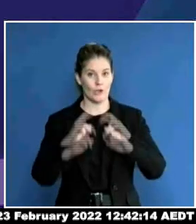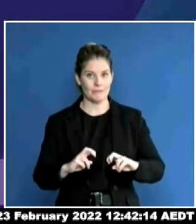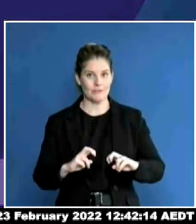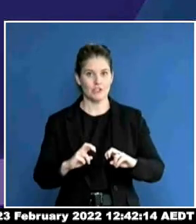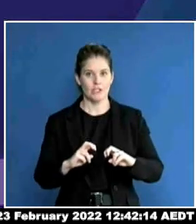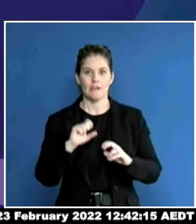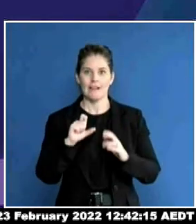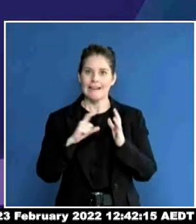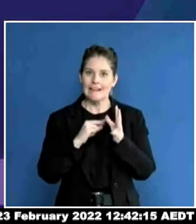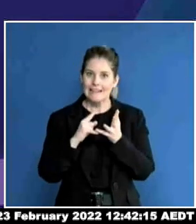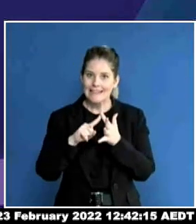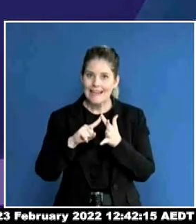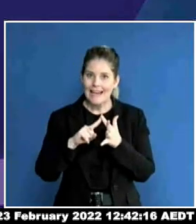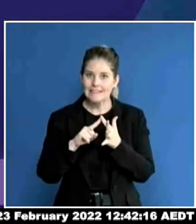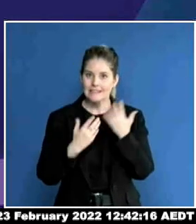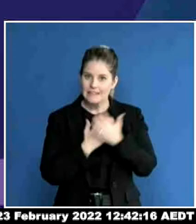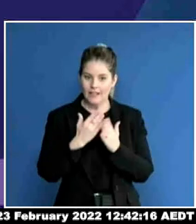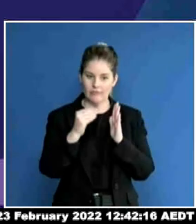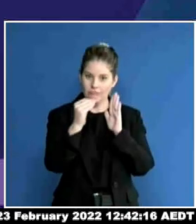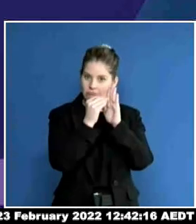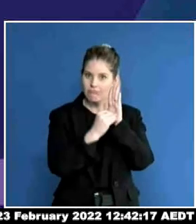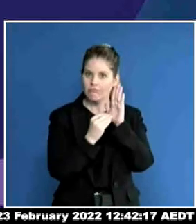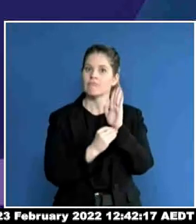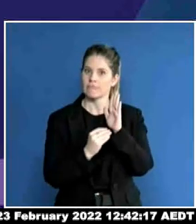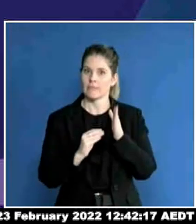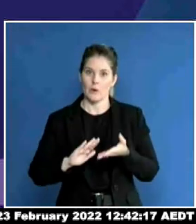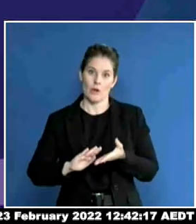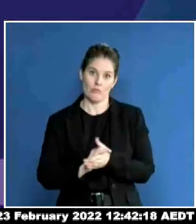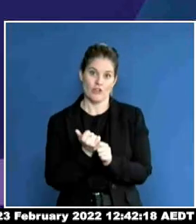We very much appreciate your assistance to the Royal Commission.